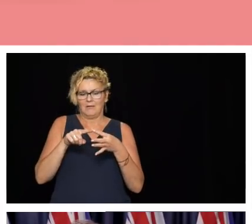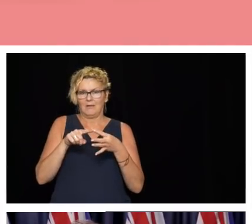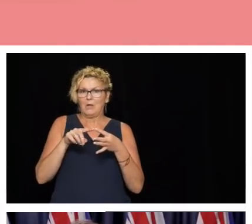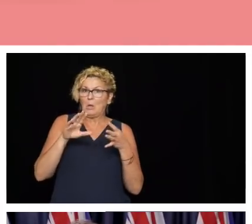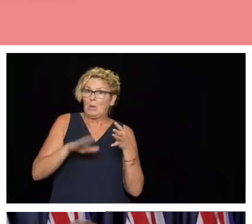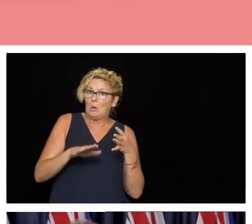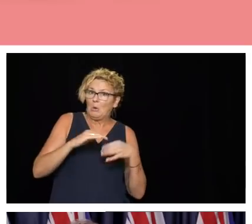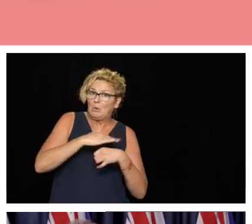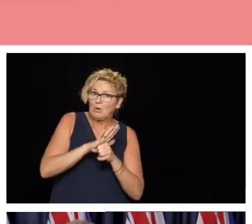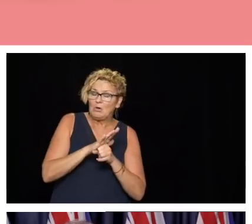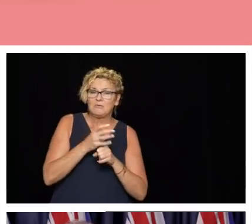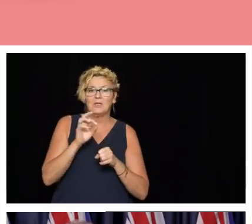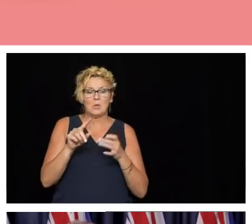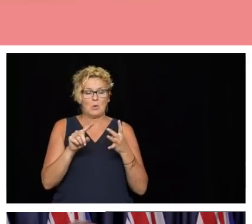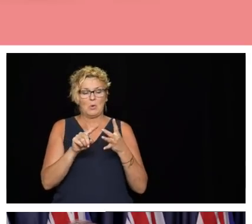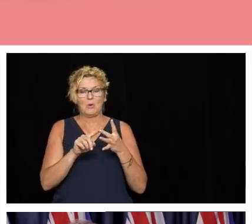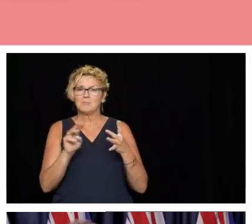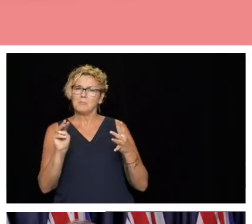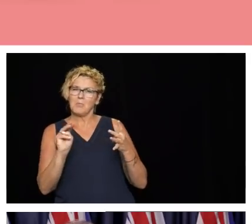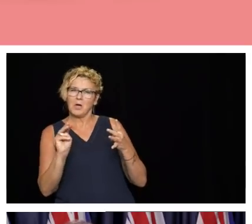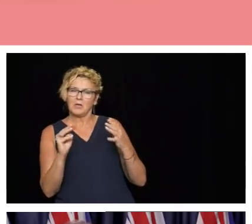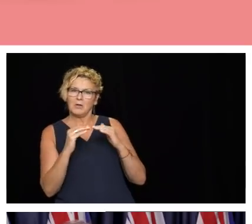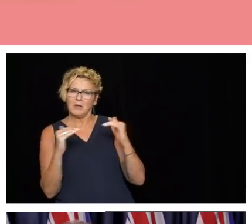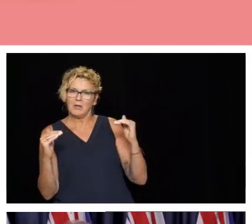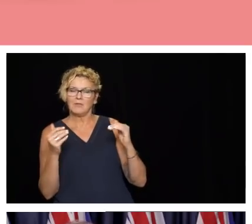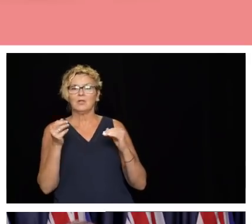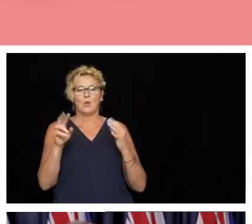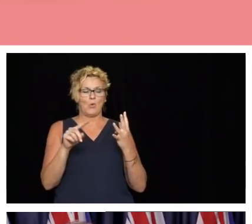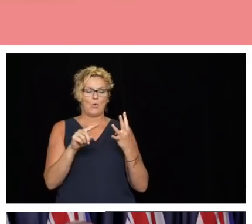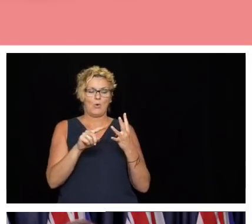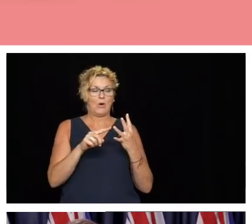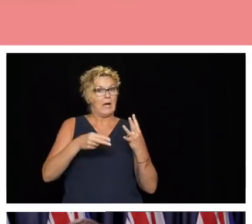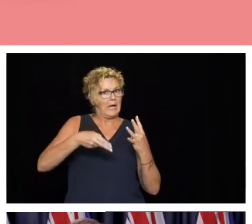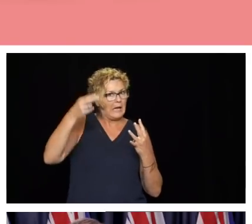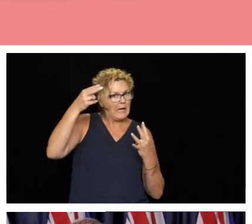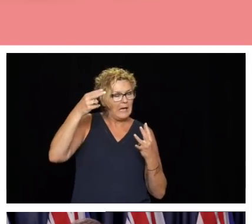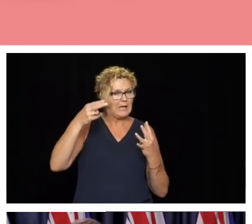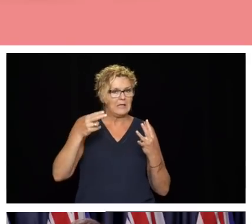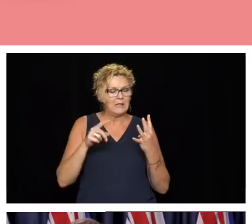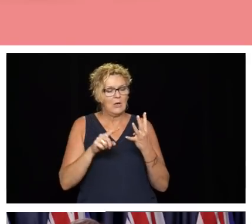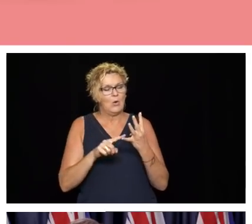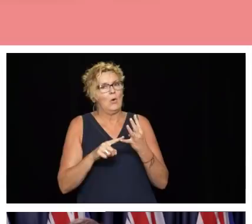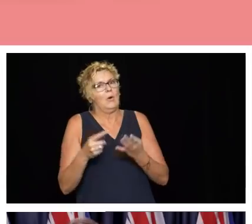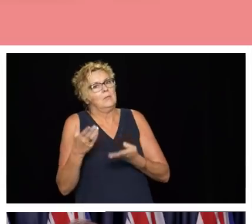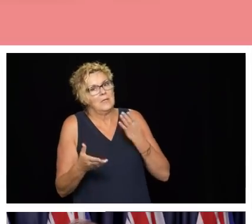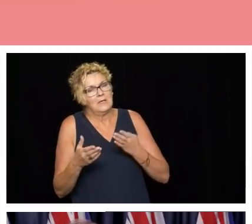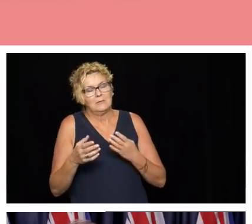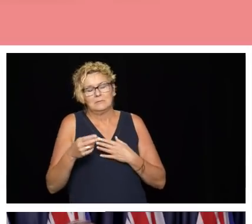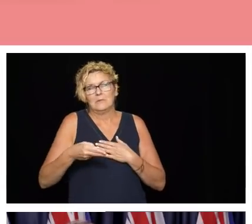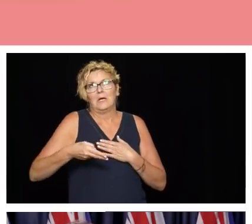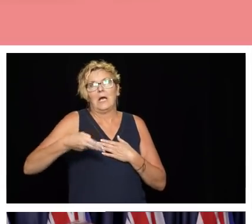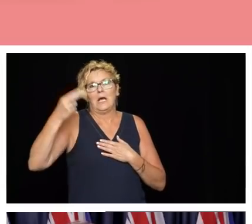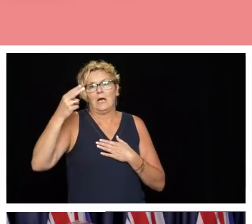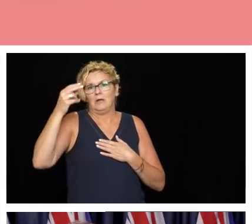fall to meet routine and increase the surgical bed and COVID-19 demand for scenarios 1 to 3 and develop a contingency plan for scenario 4.